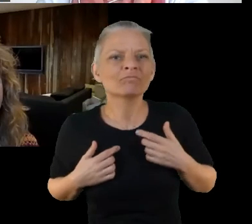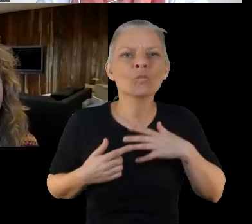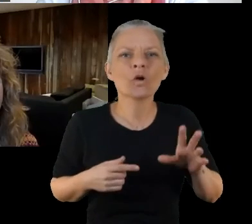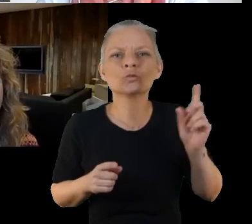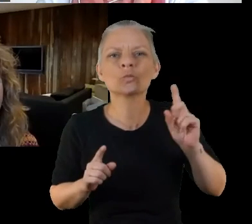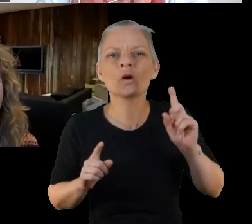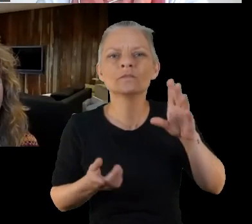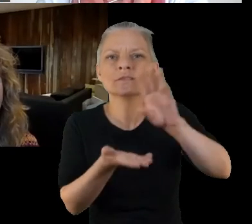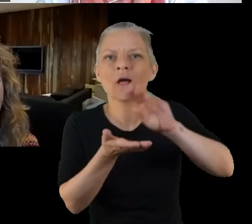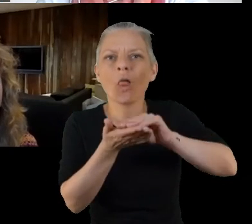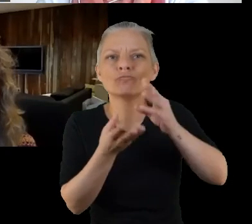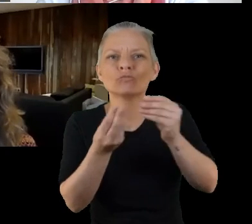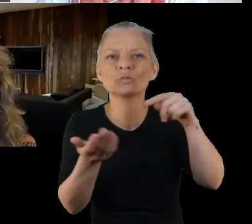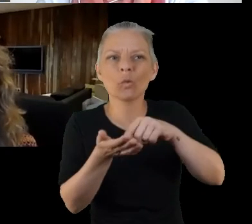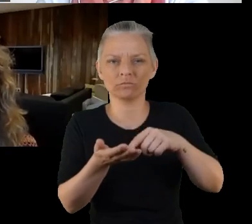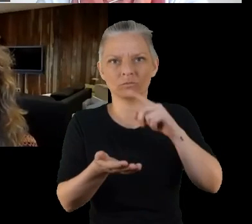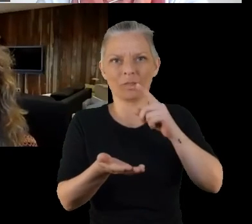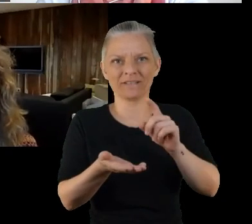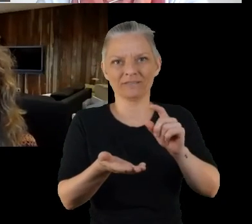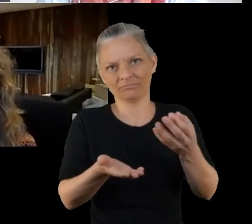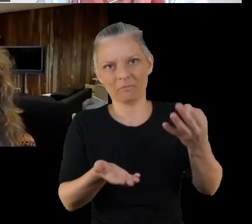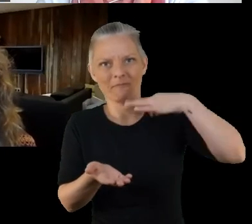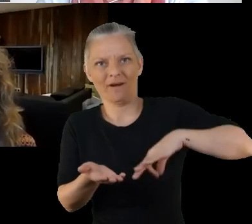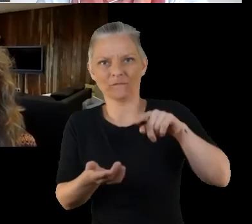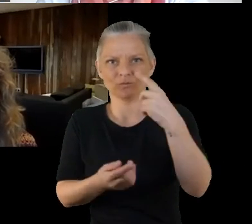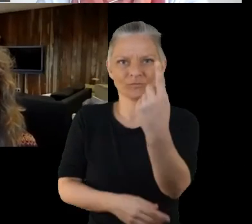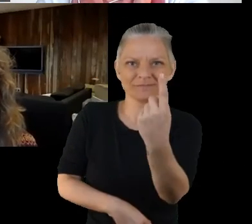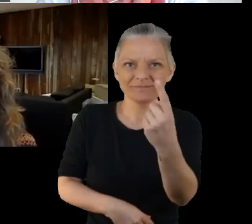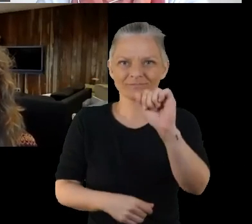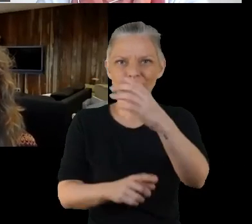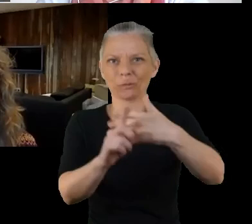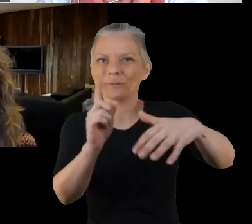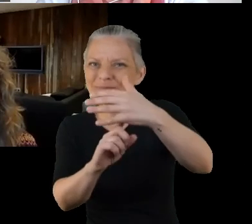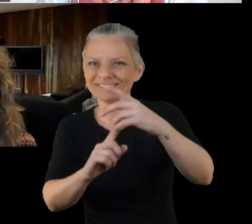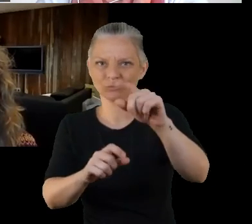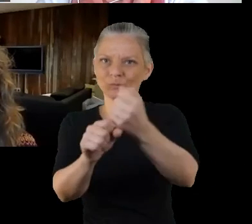hopefully you’ll be able to download the resource and it’s beneficial for you in your community